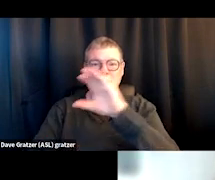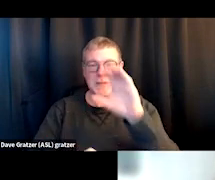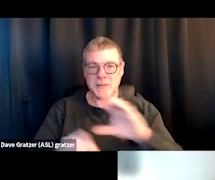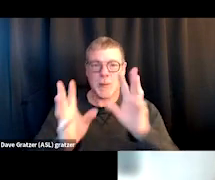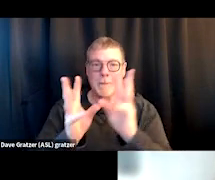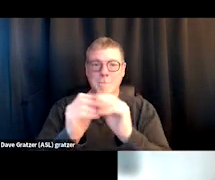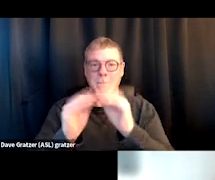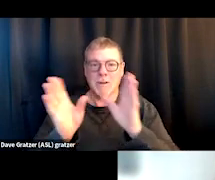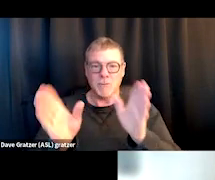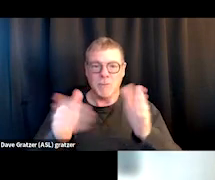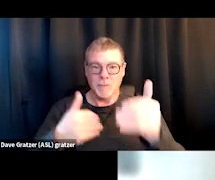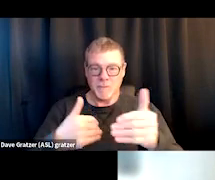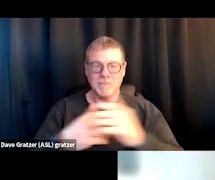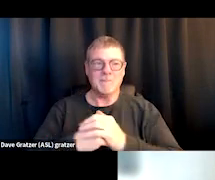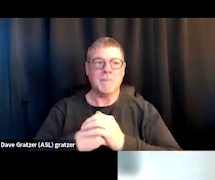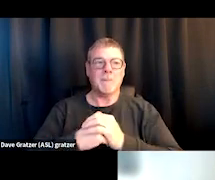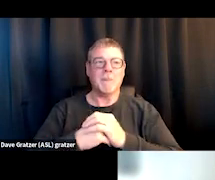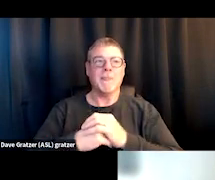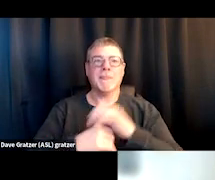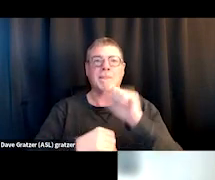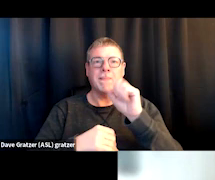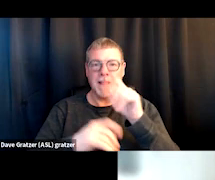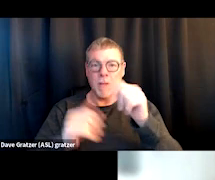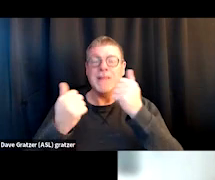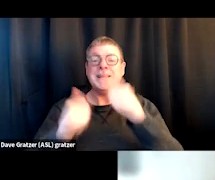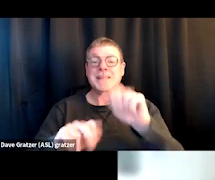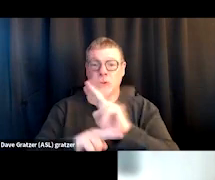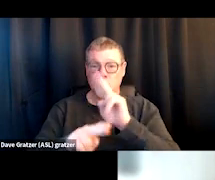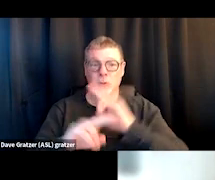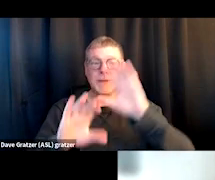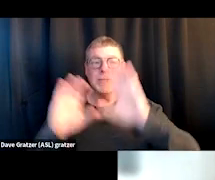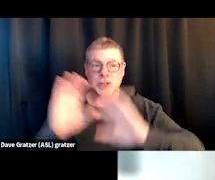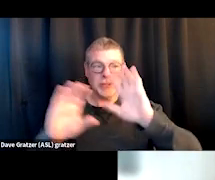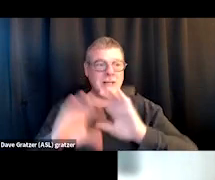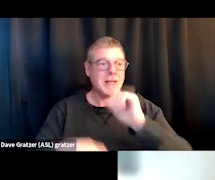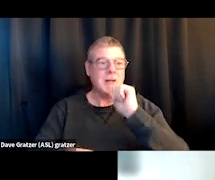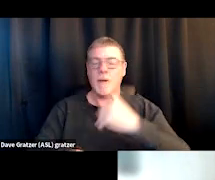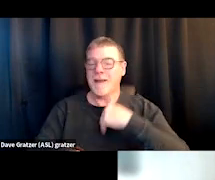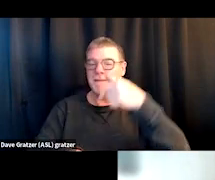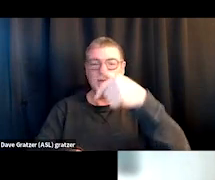instead of webinar room. So you can still use the chat. We don't have the Q&A feature, but that's okay.